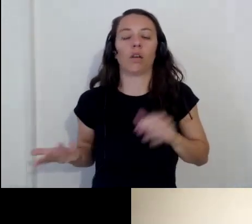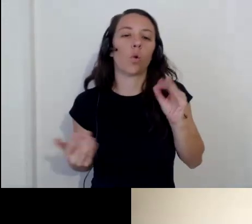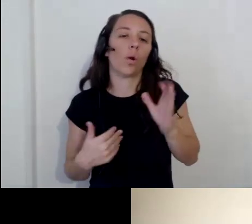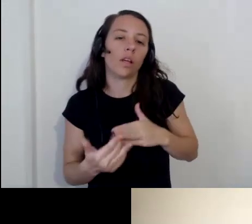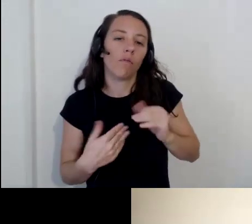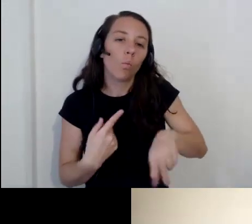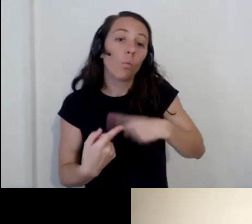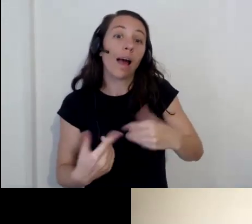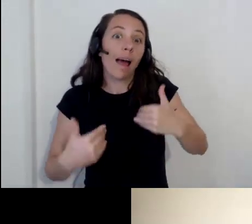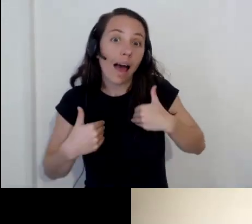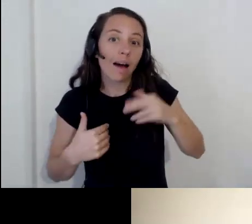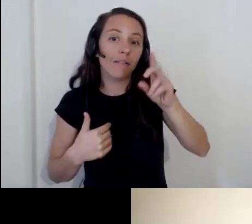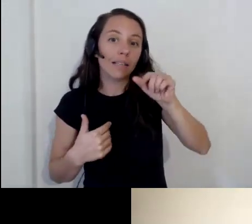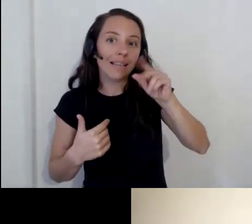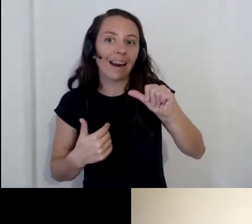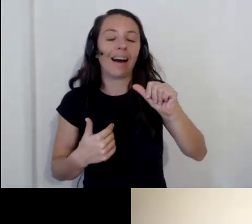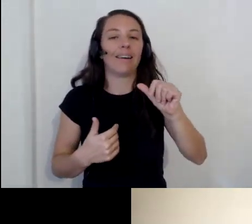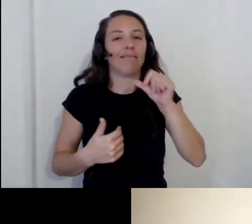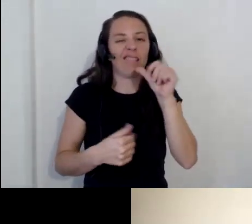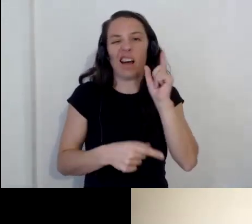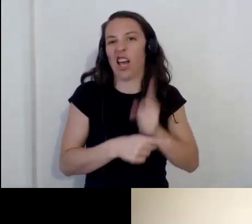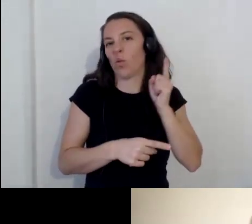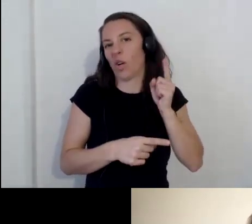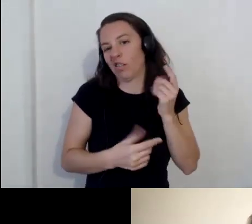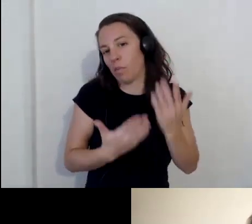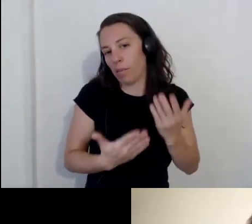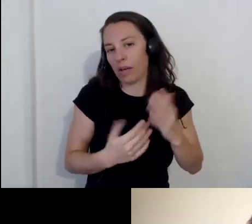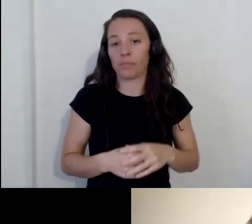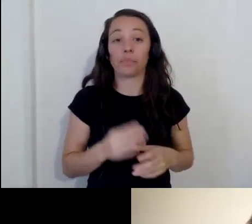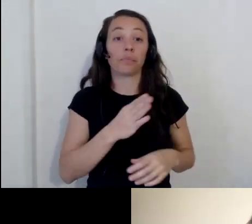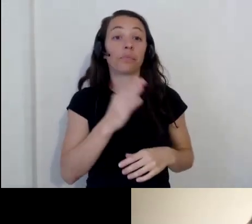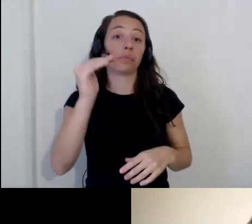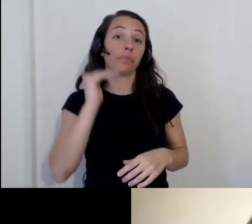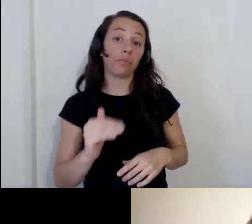might not be completely accurate. Are your employers educated about